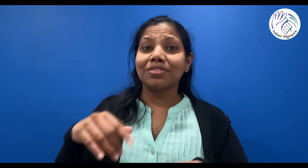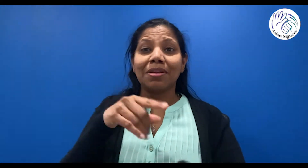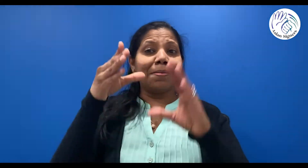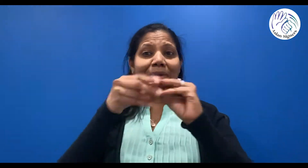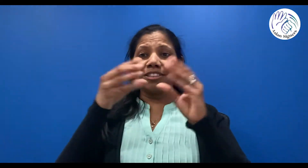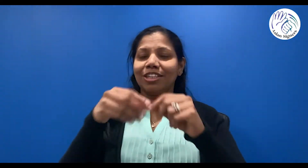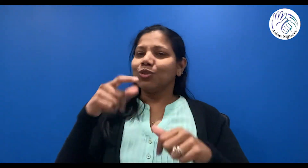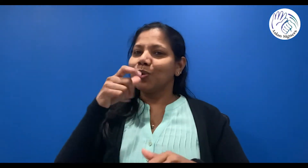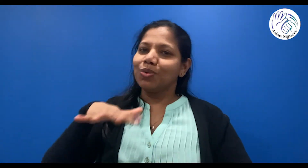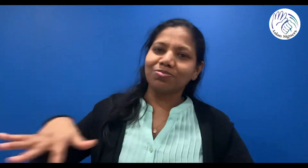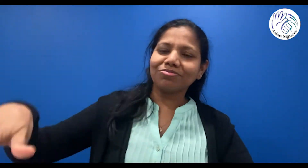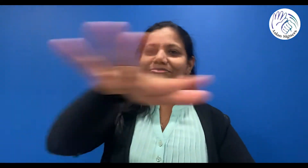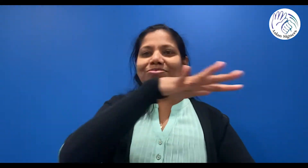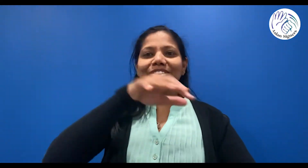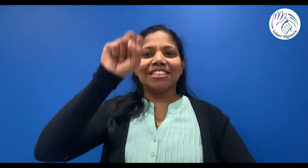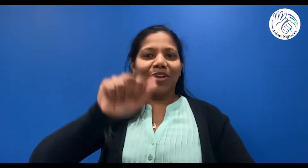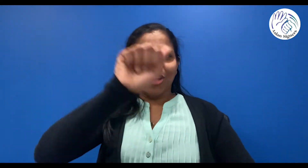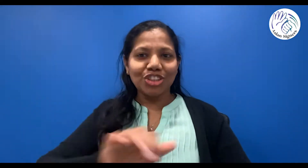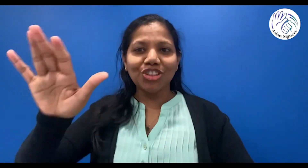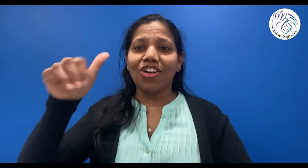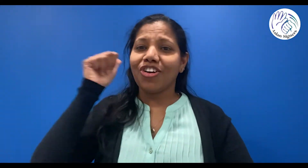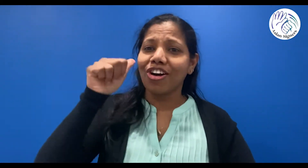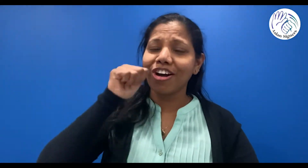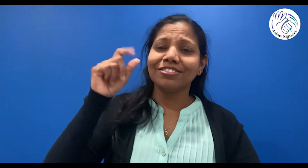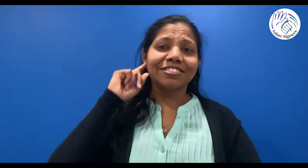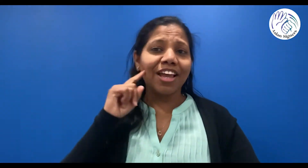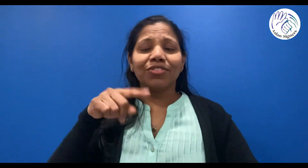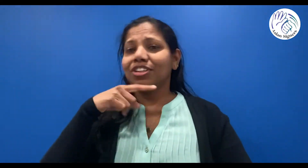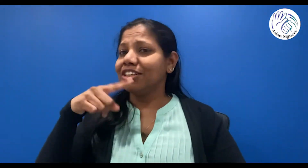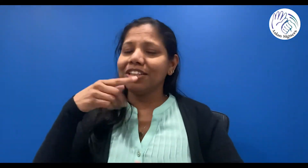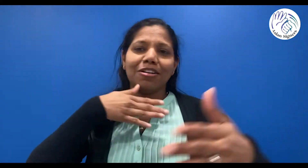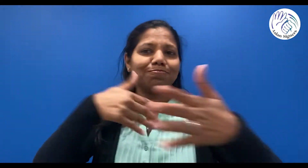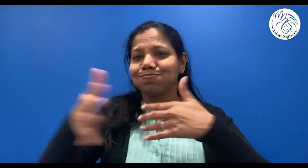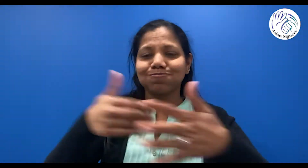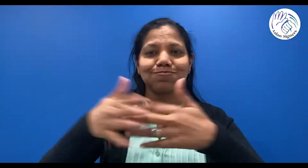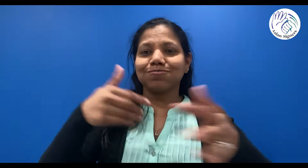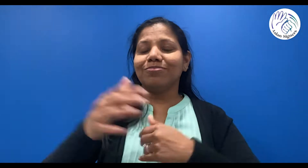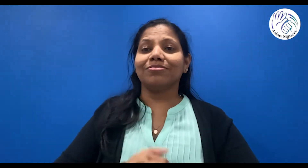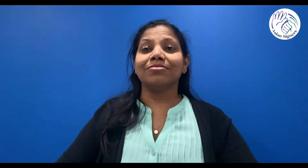So this message goes out to all the South Asian women, whether deaf or hearing!